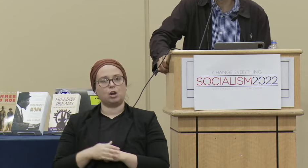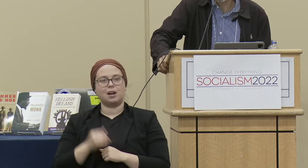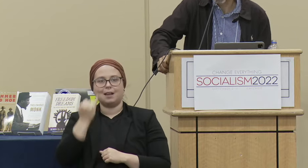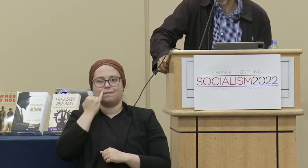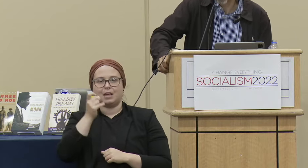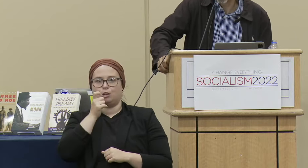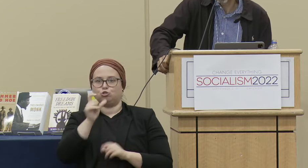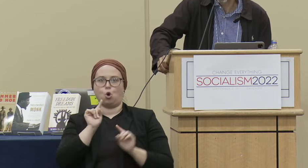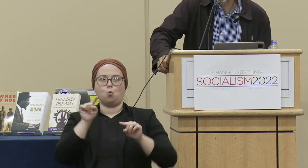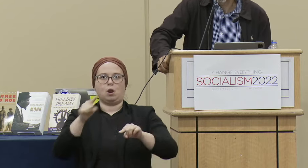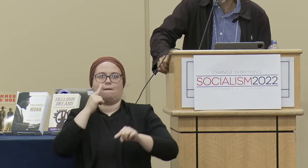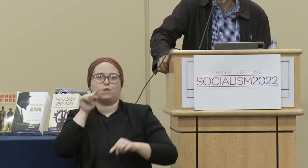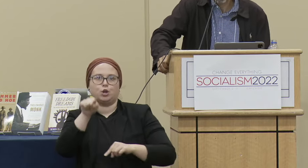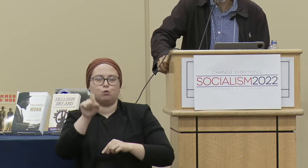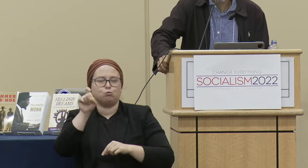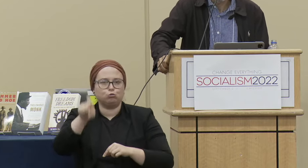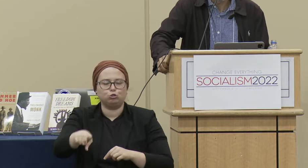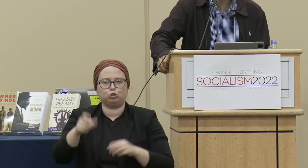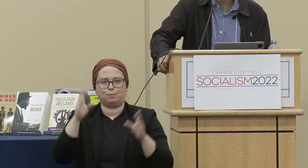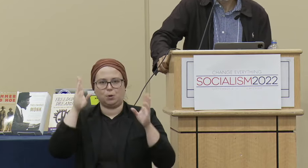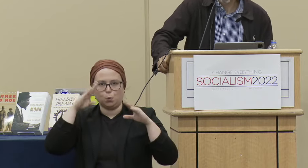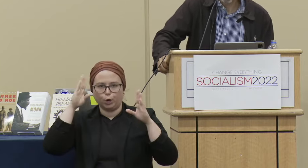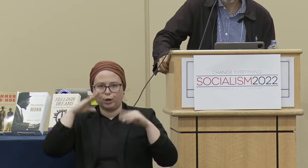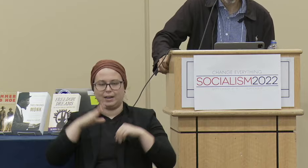prepared, you know. If they don't come for you, you should